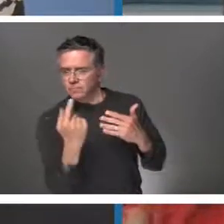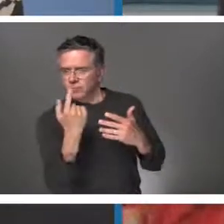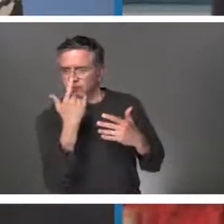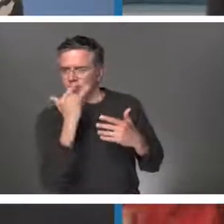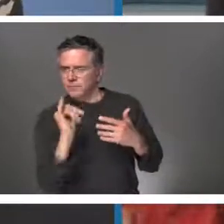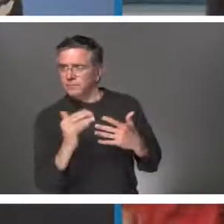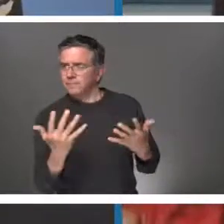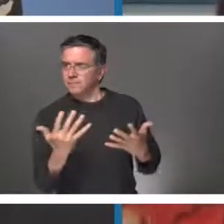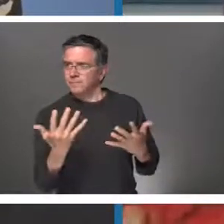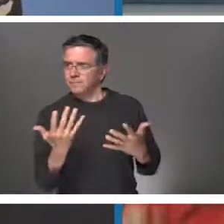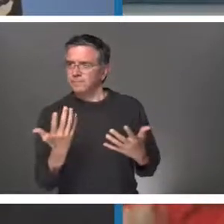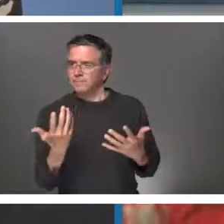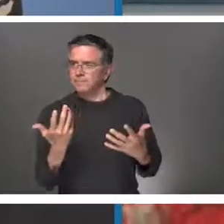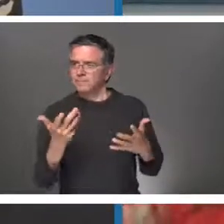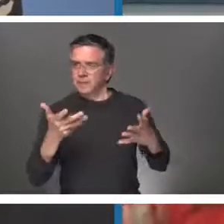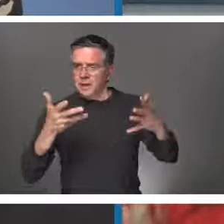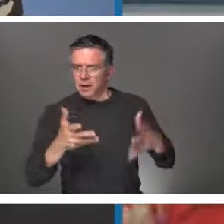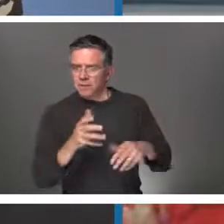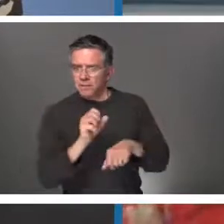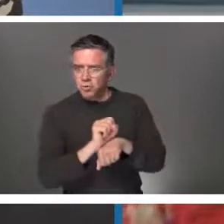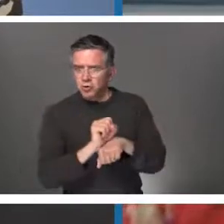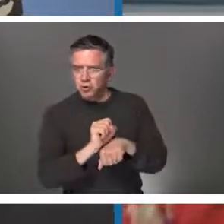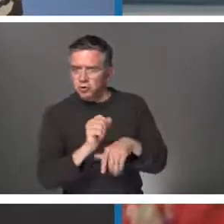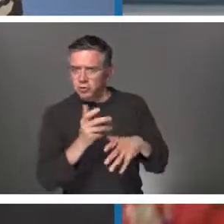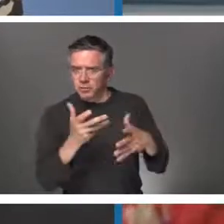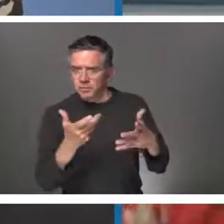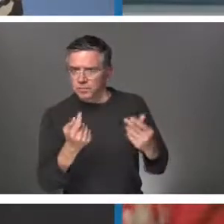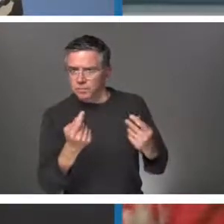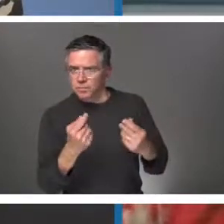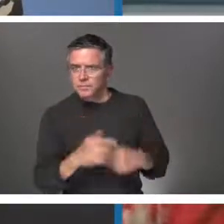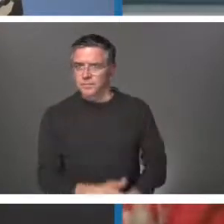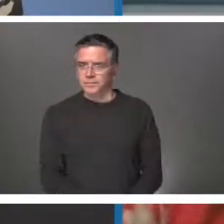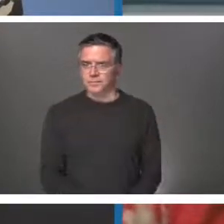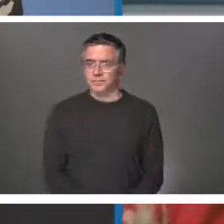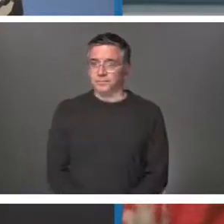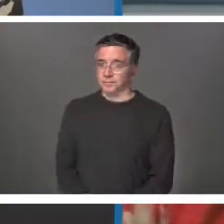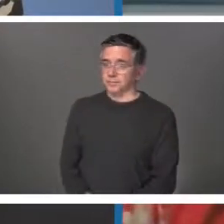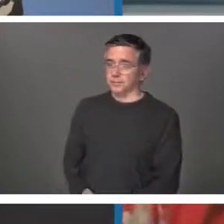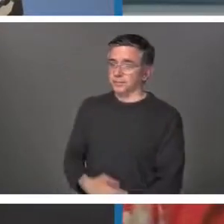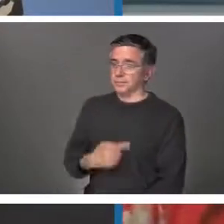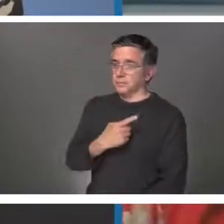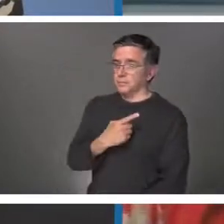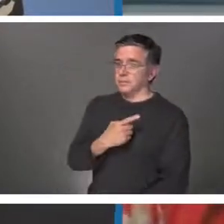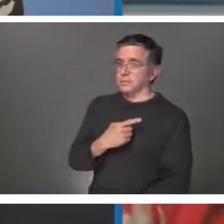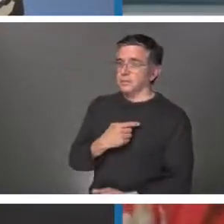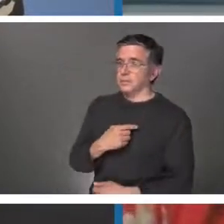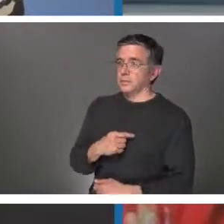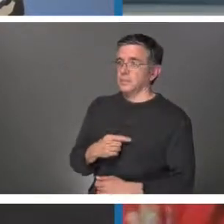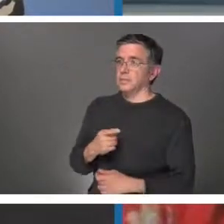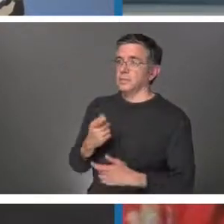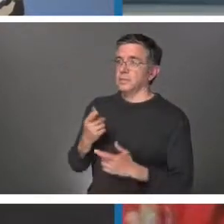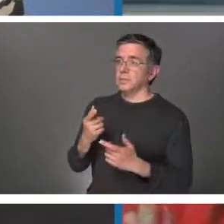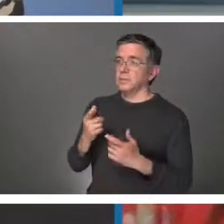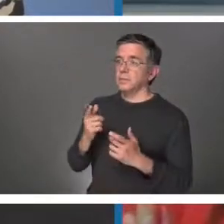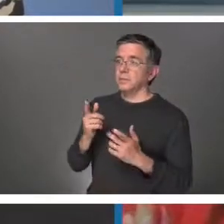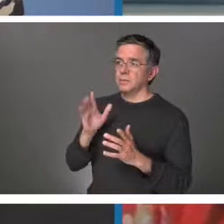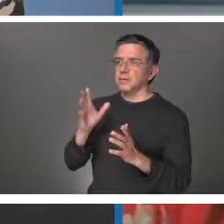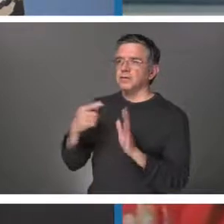Yeah, thanks for the question. I think you showed some great slides on the data about where we are and how many of our residents